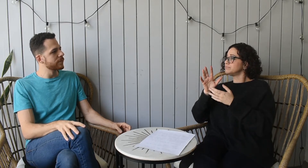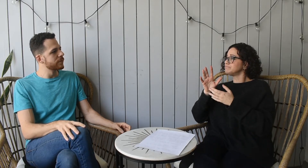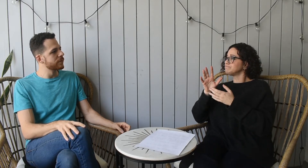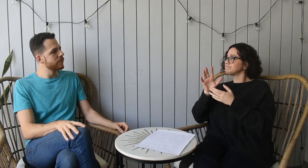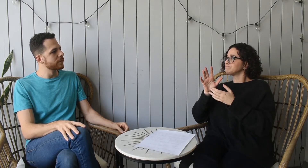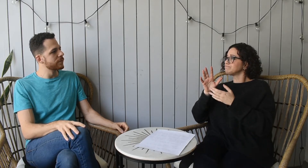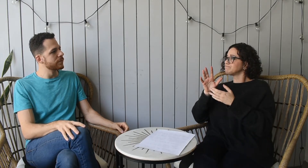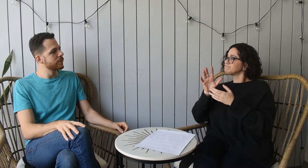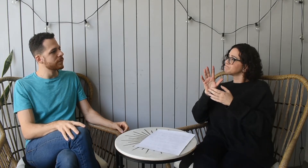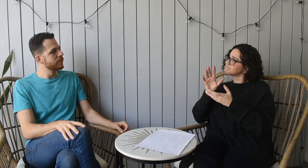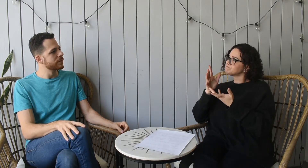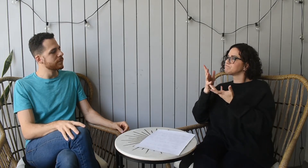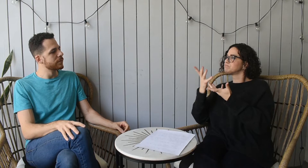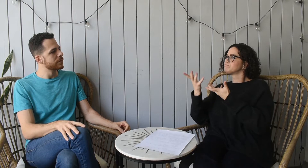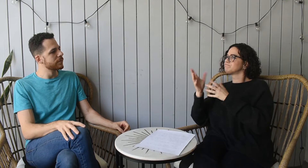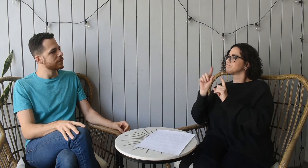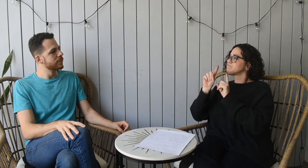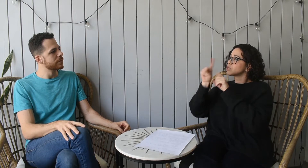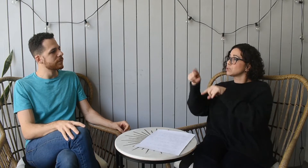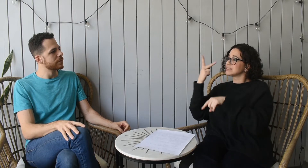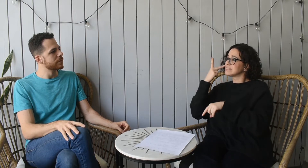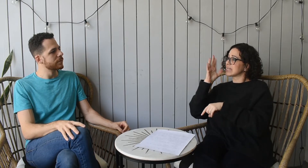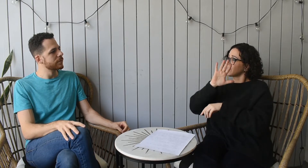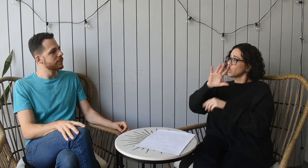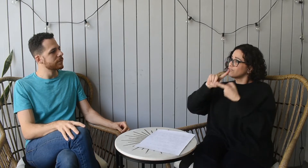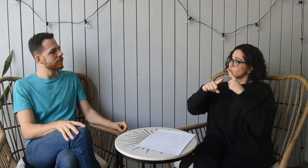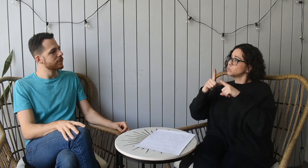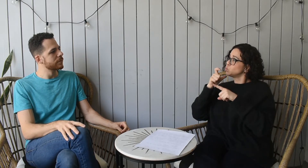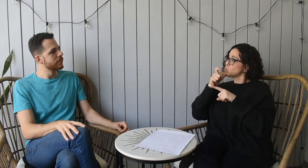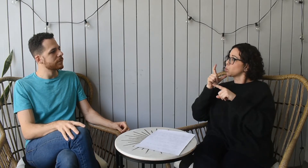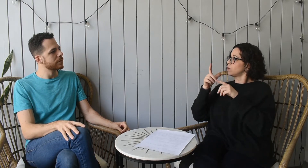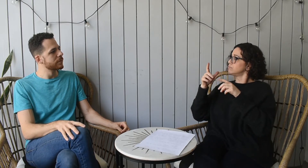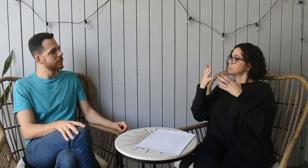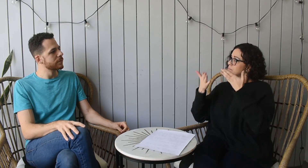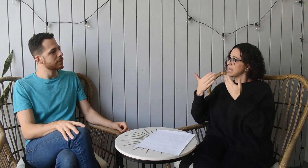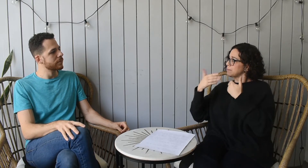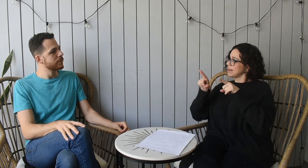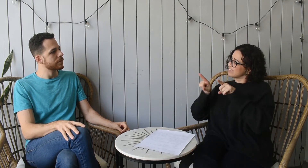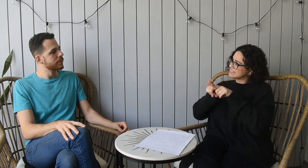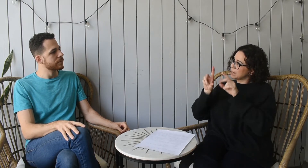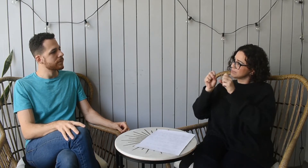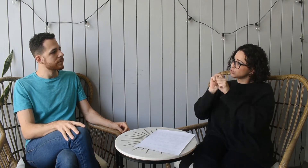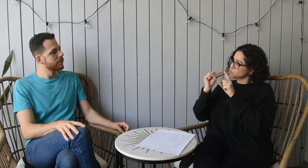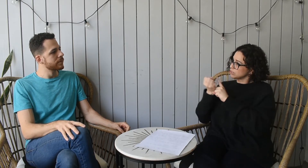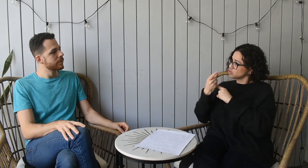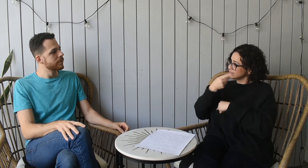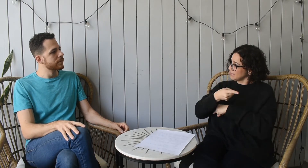Should talk with friends who are in a similar situation